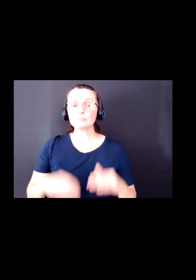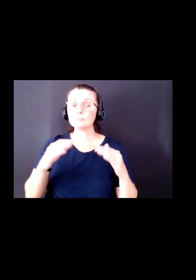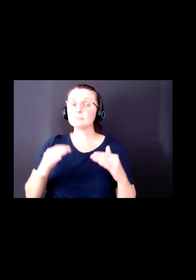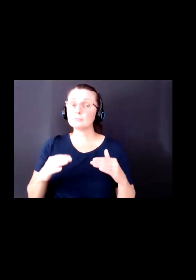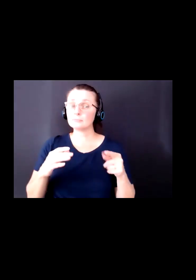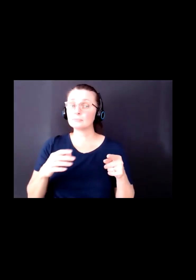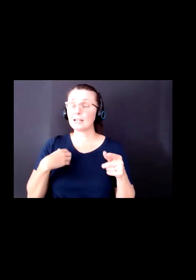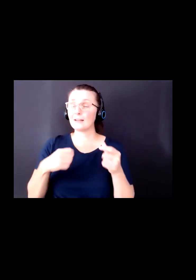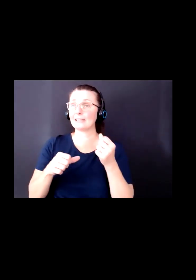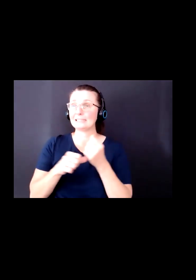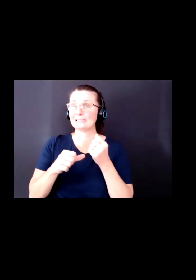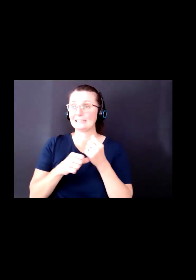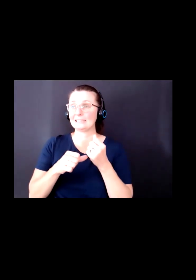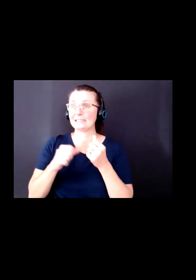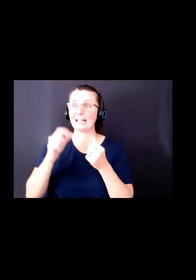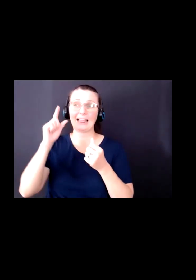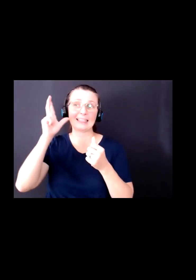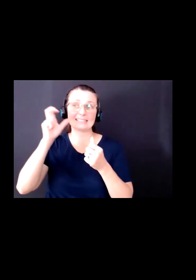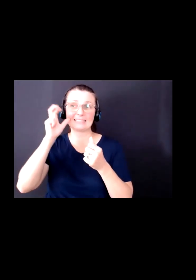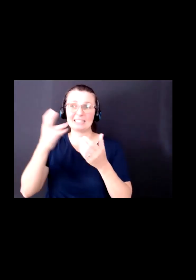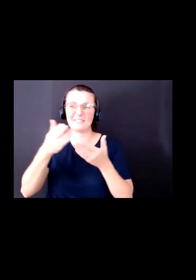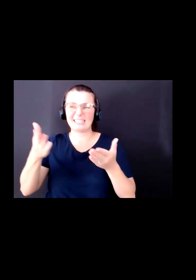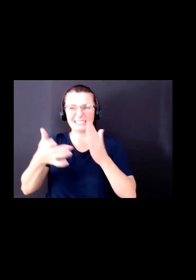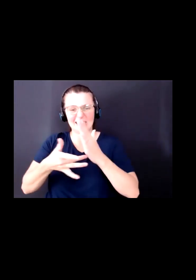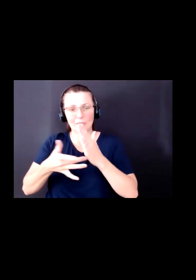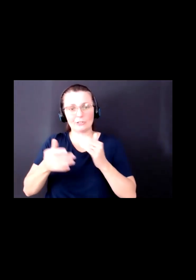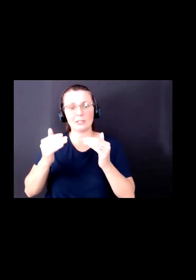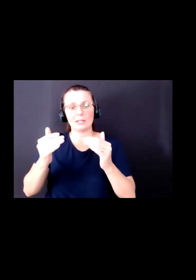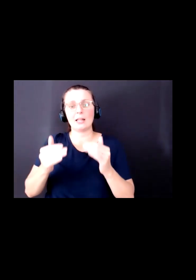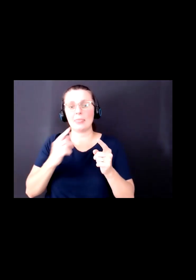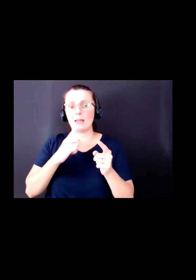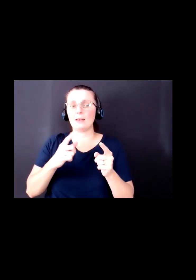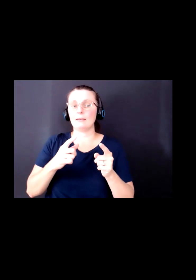devices. Providing oral instructions. And possibly pen and paper